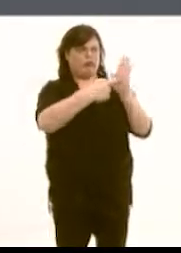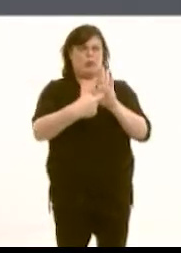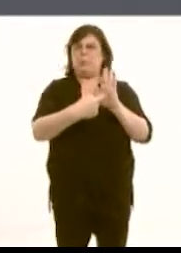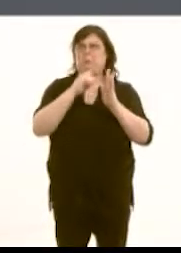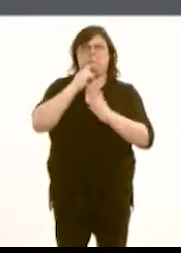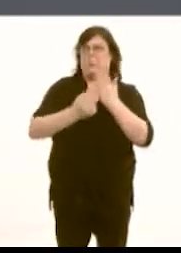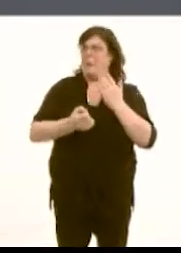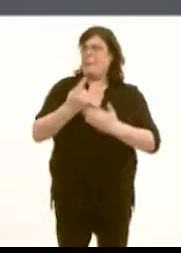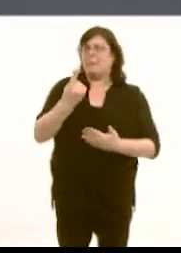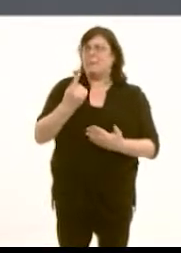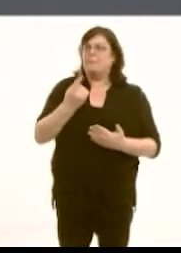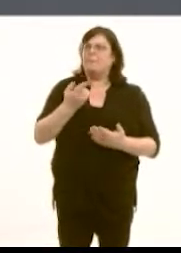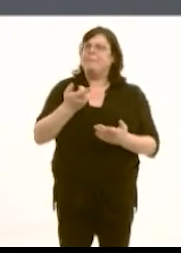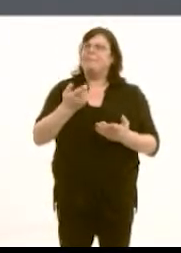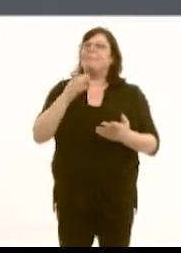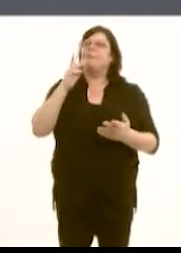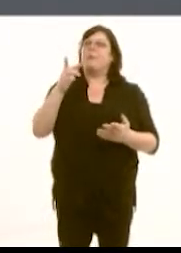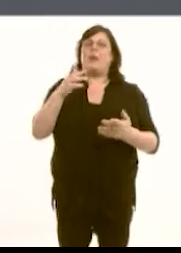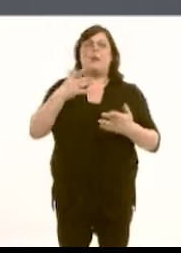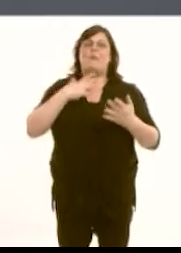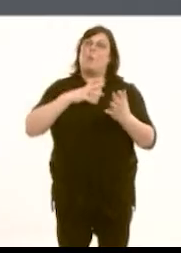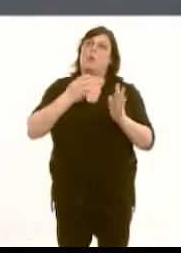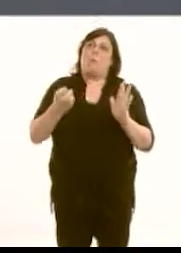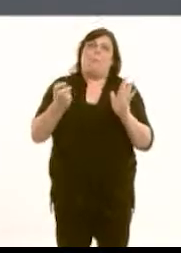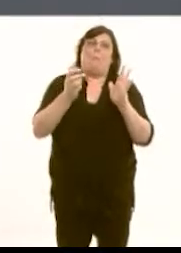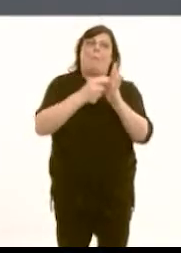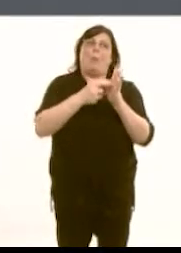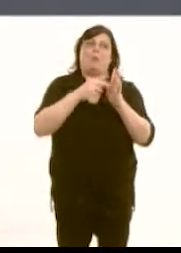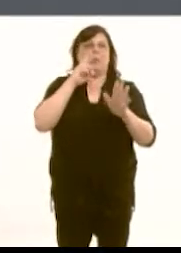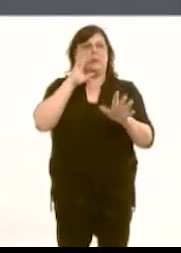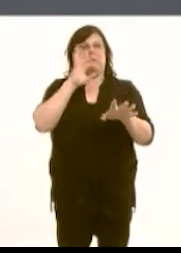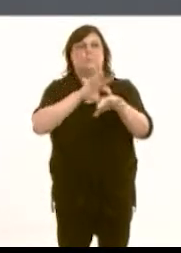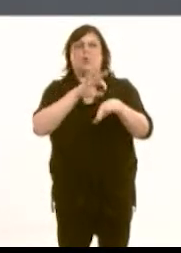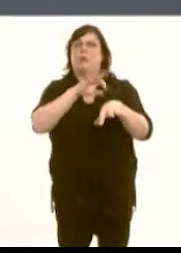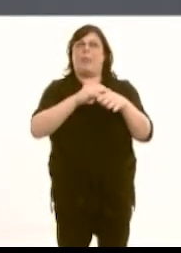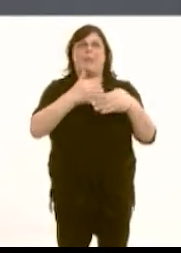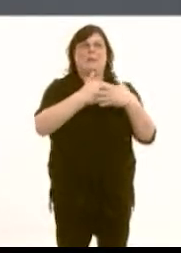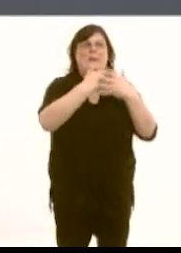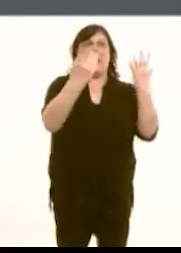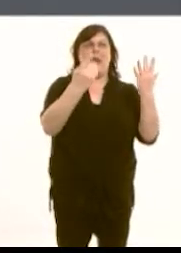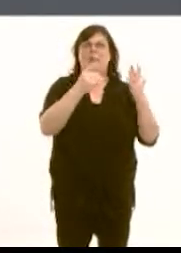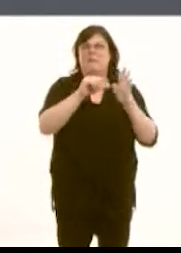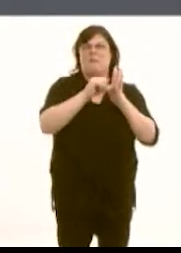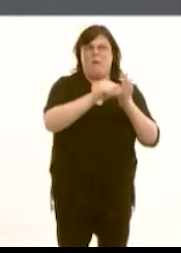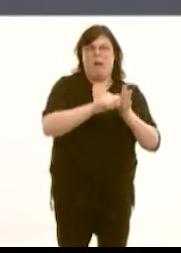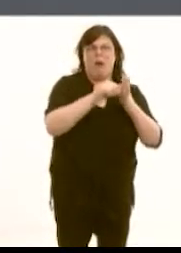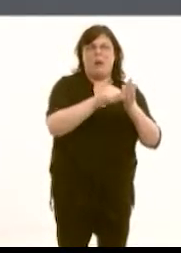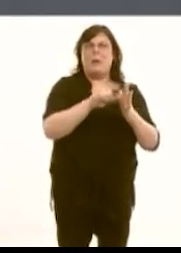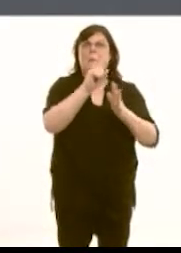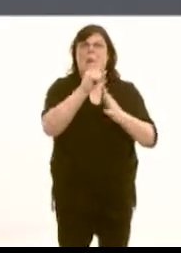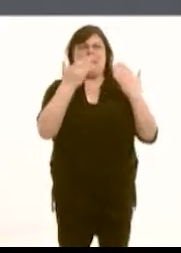Now, if getting a daytime appointment is difficult enough, an evening and weekend appointment is nigh on impossible.